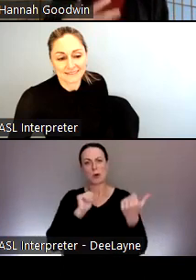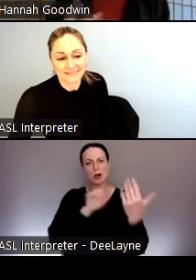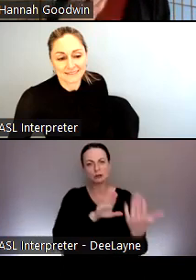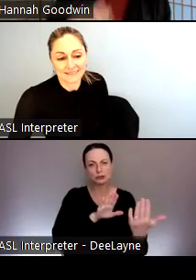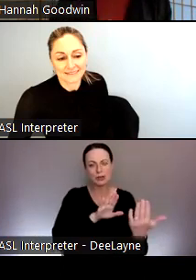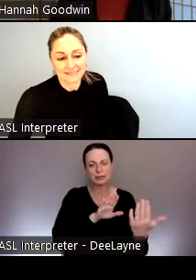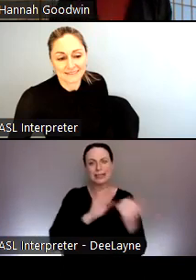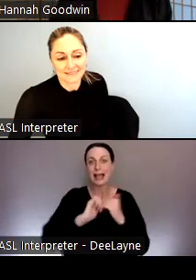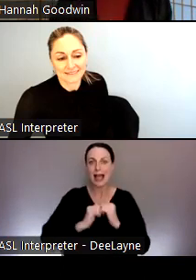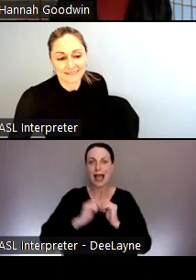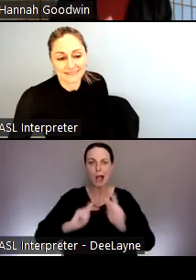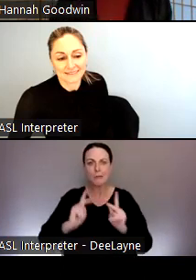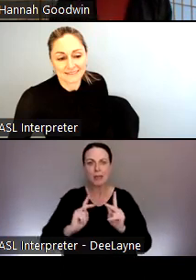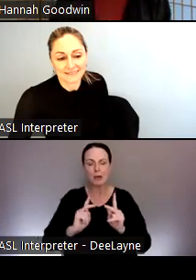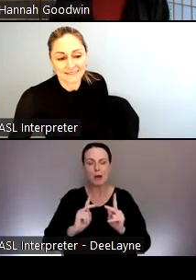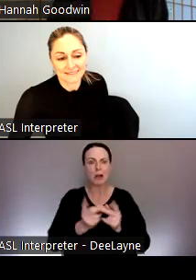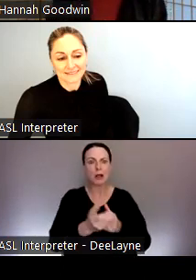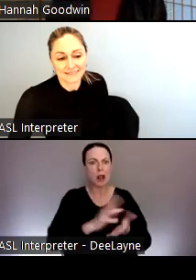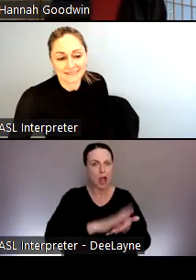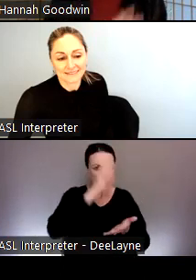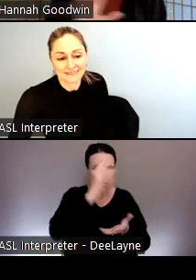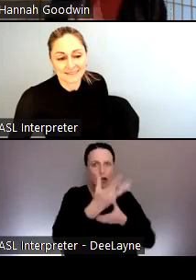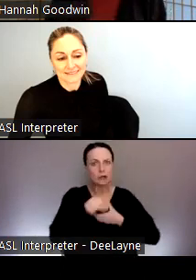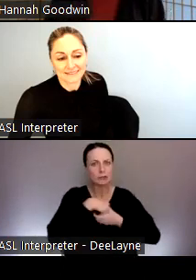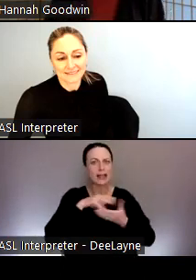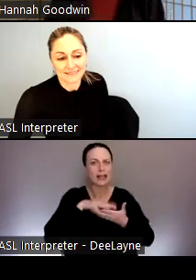how people take in information and the variety of ways